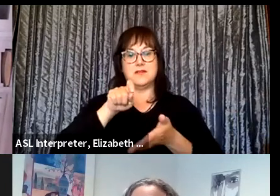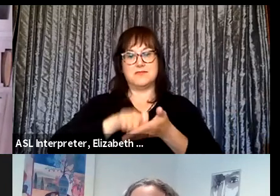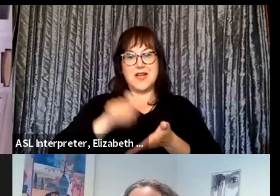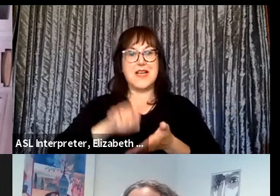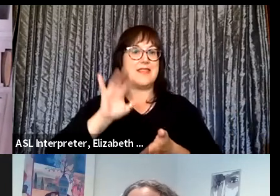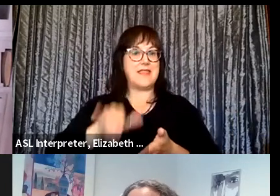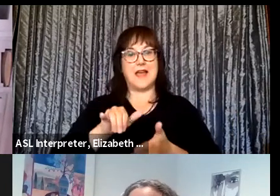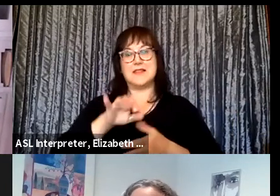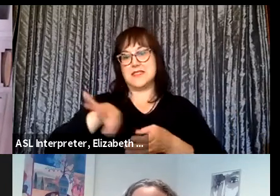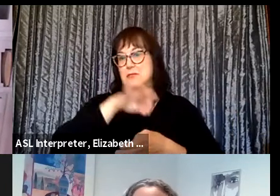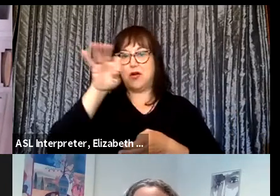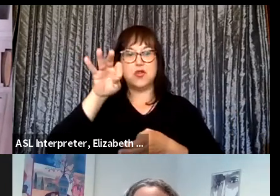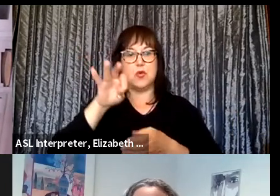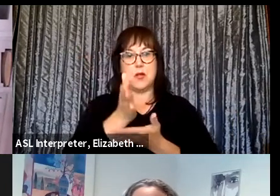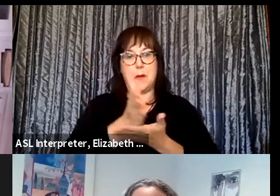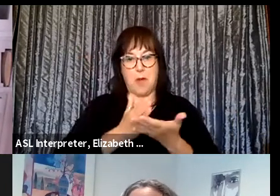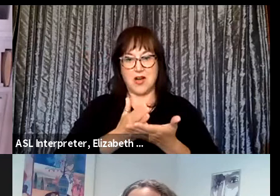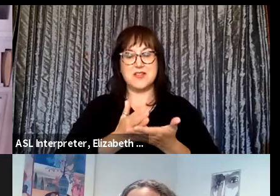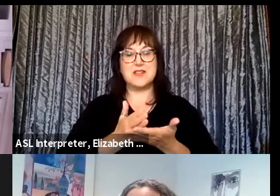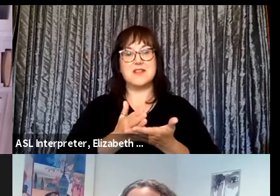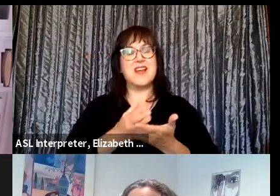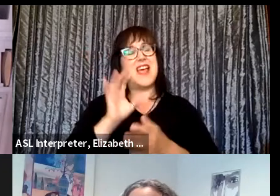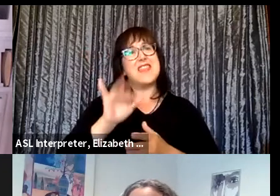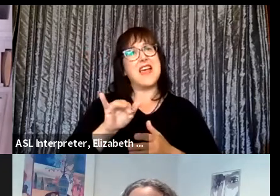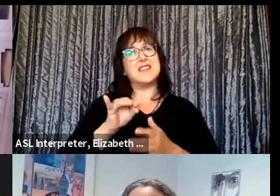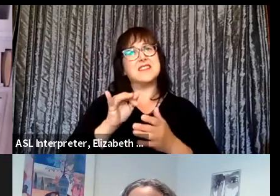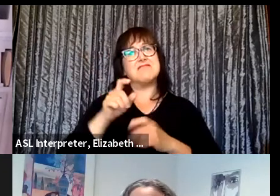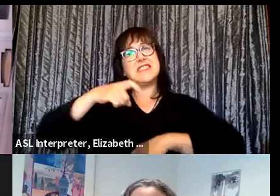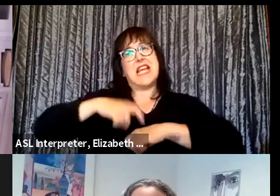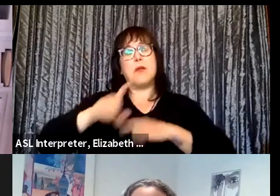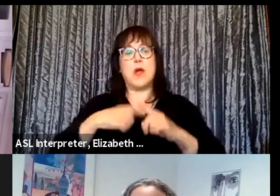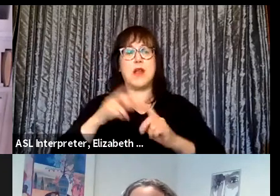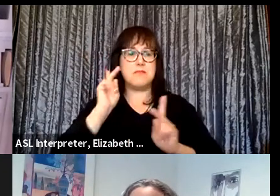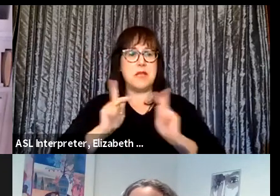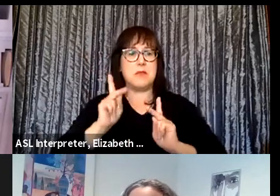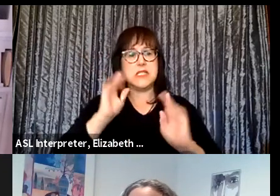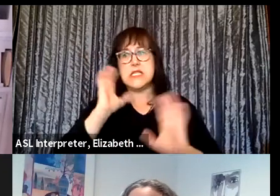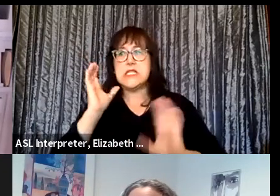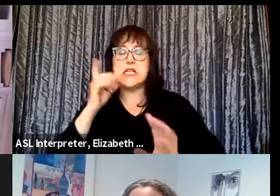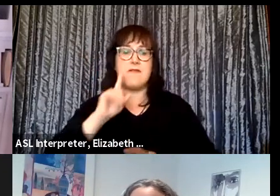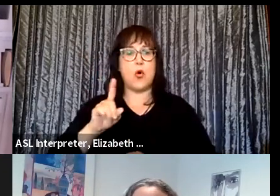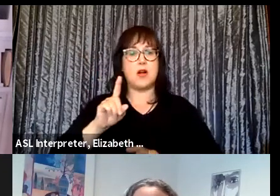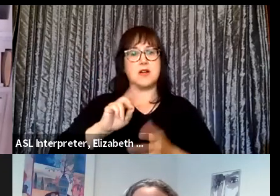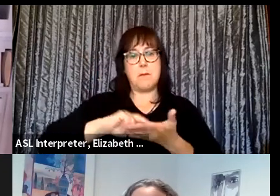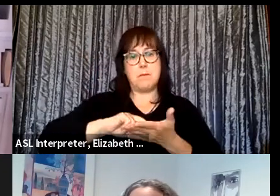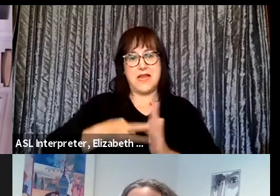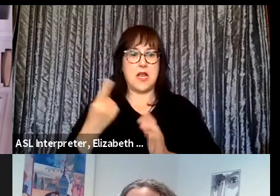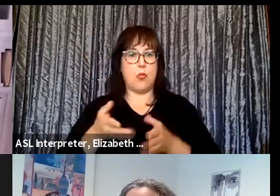you know, just because, right, it is a time where people are searching for meaning and, you know, one way to find that is through teachings and learnings.